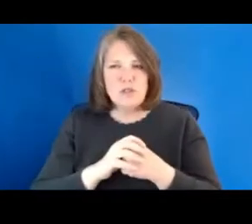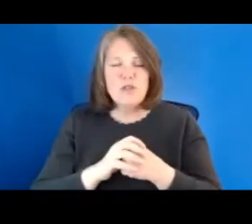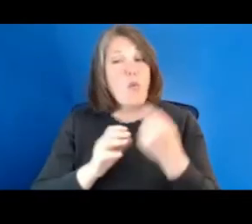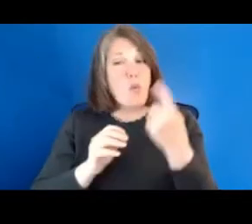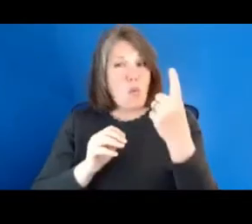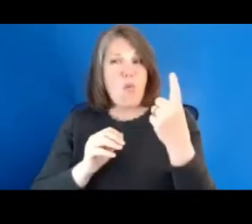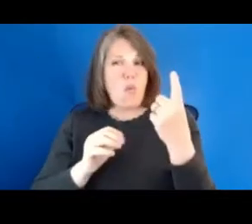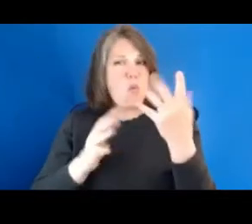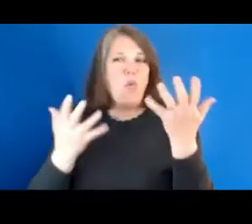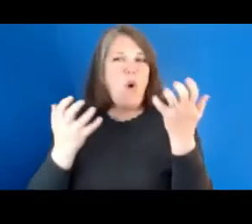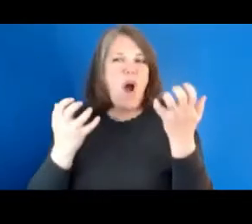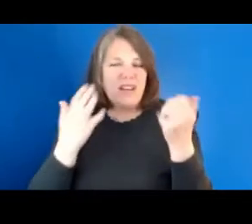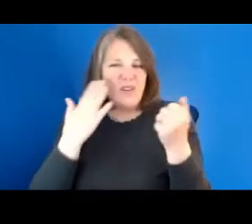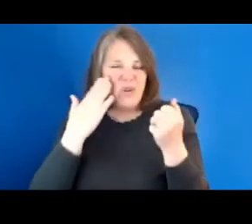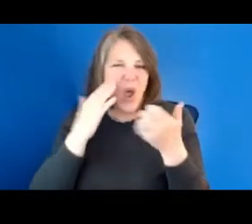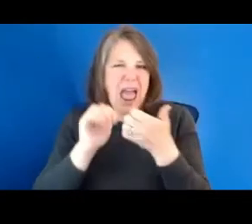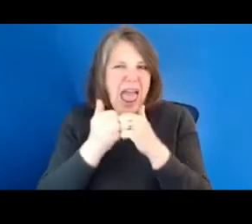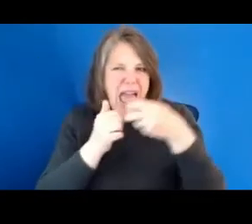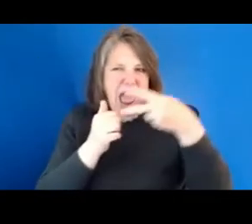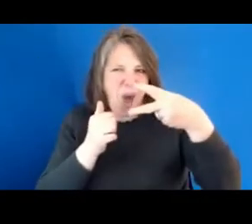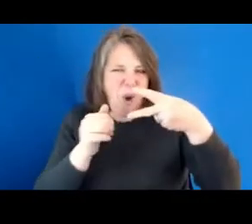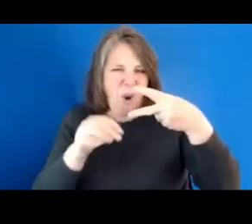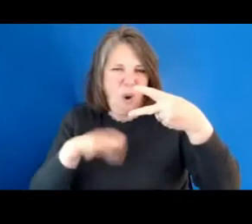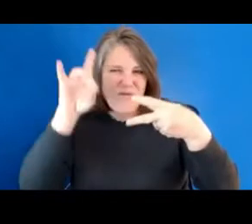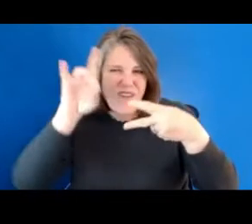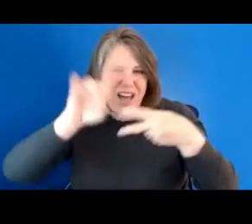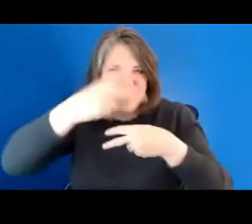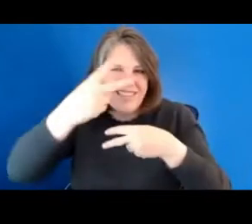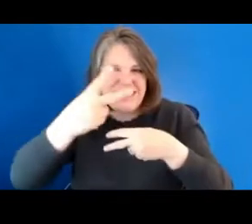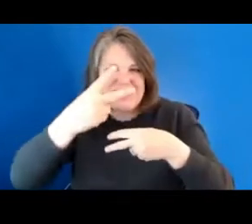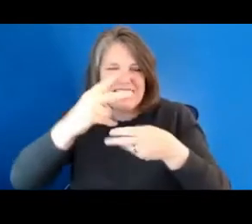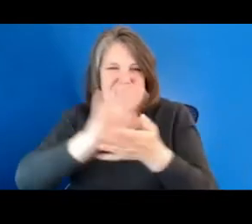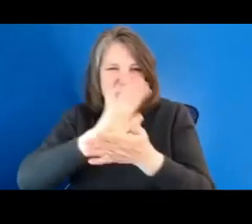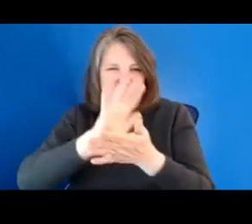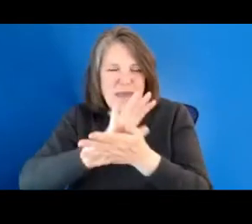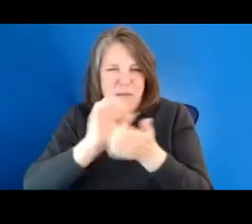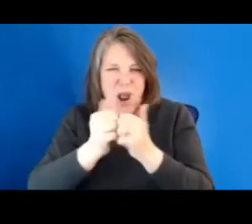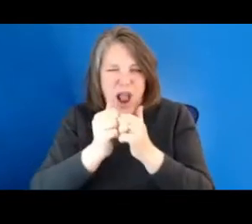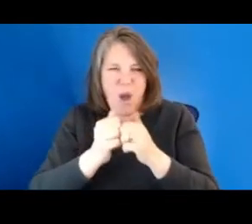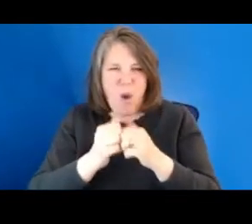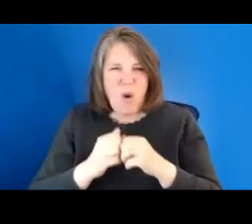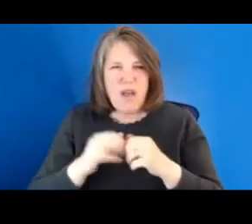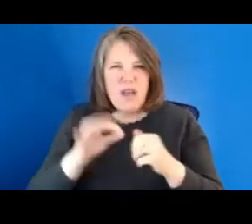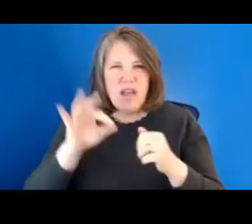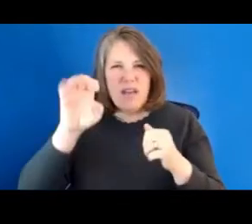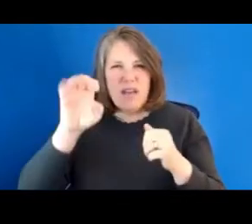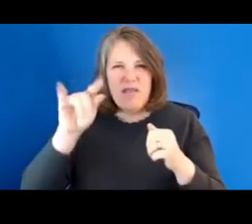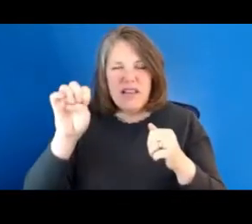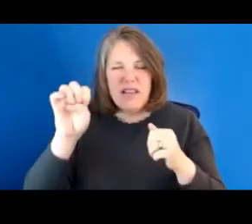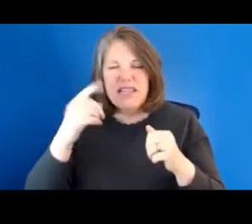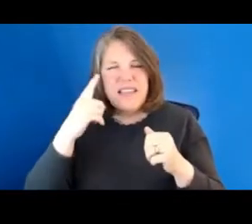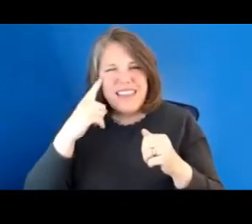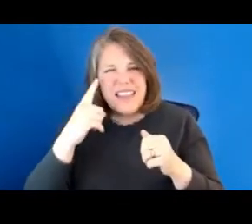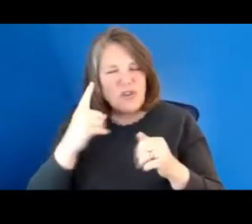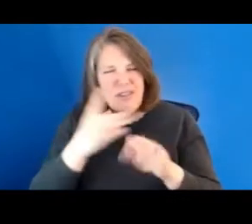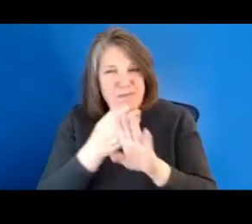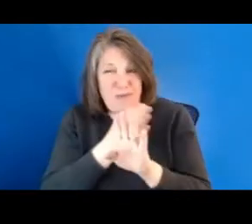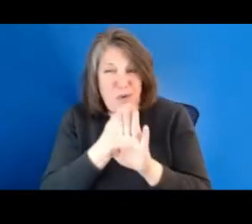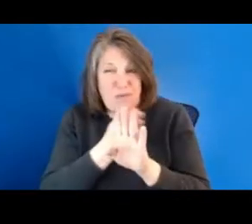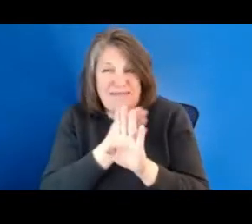17:10:41 how they could find the second paper. 17:10:54 >> FELICE LEVINE: Just before you